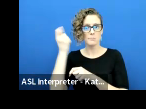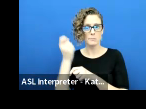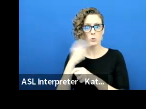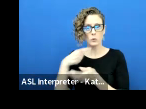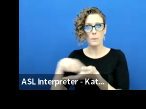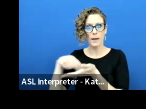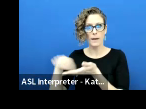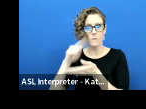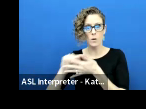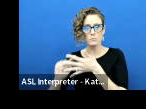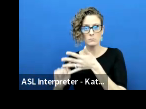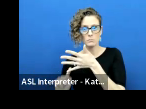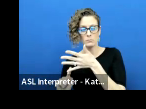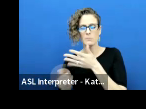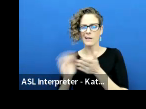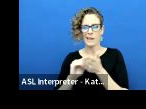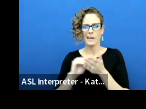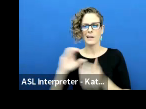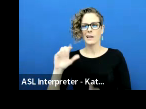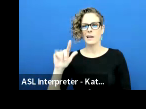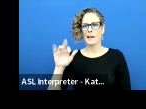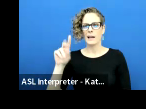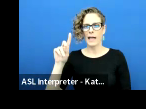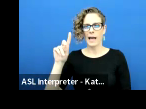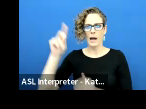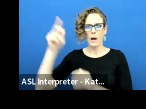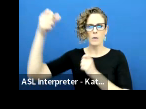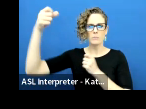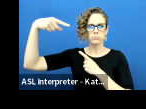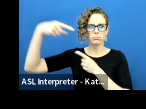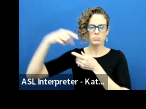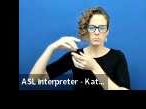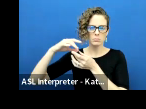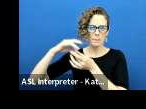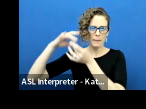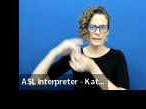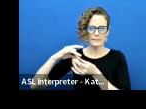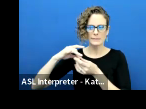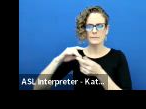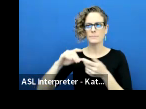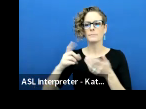um if again it's Cloud cloud-based and latency is a big issue so or can be so if I say Alexa